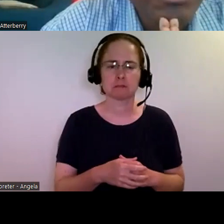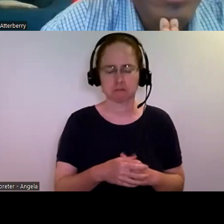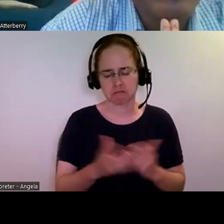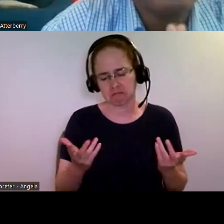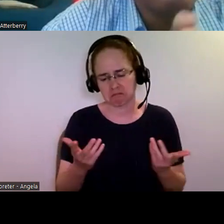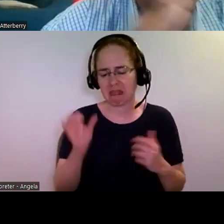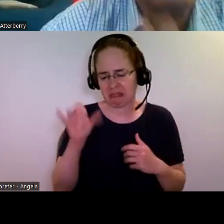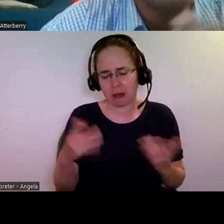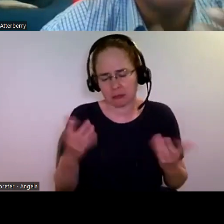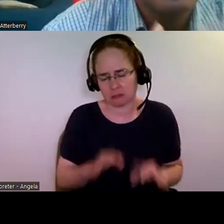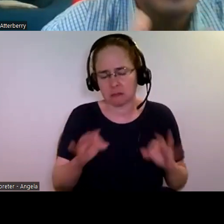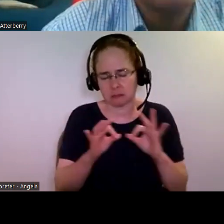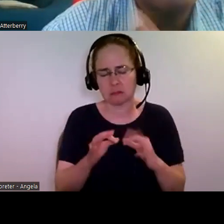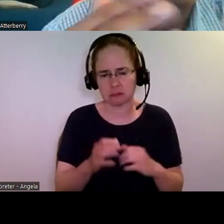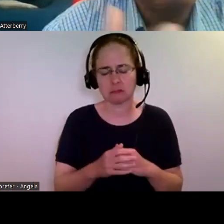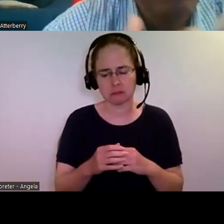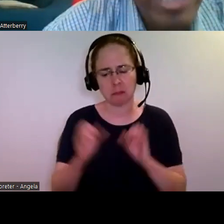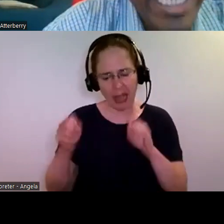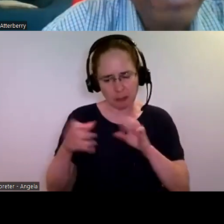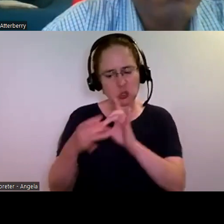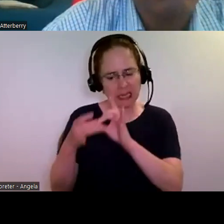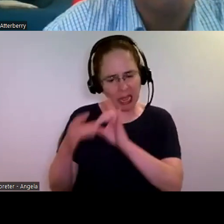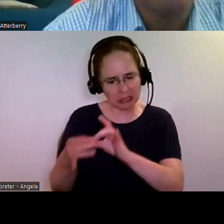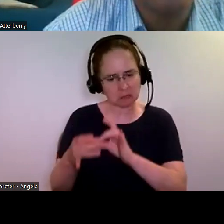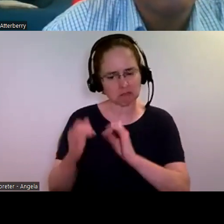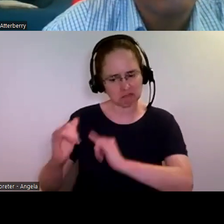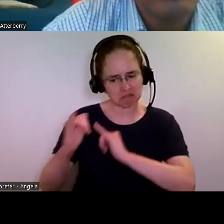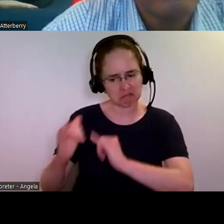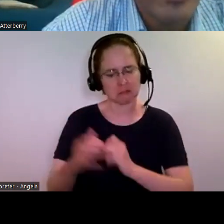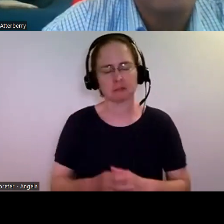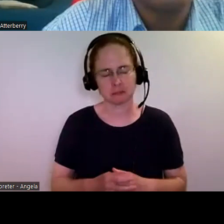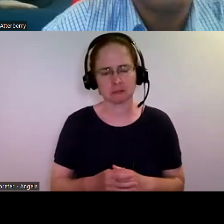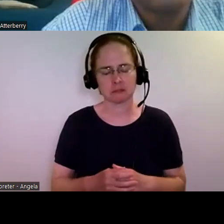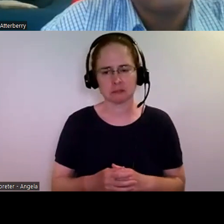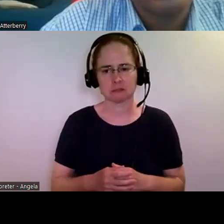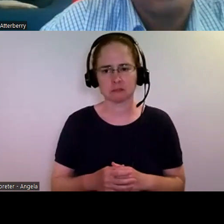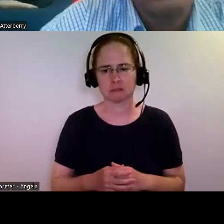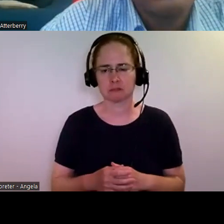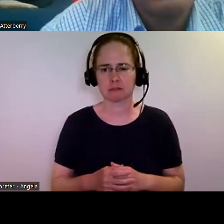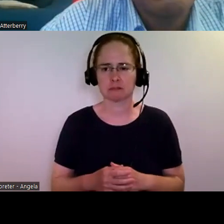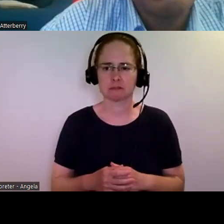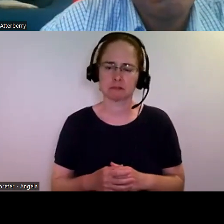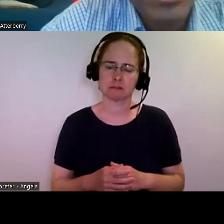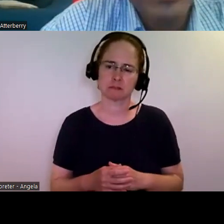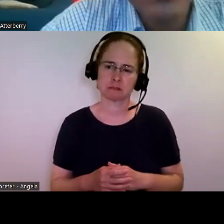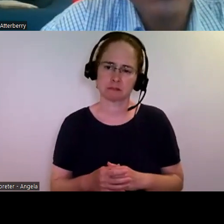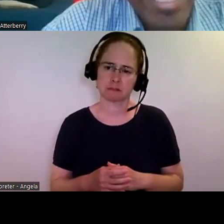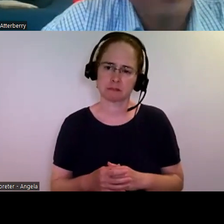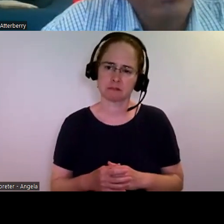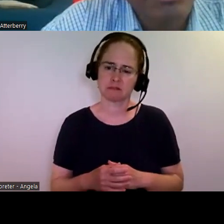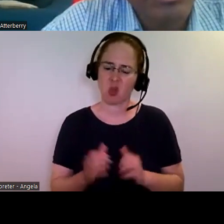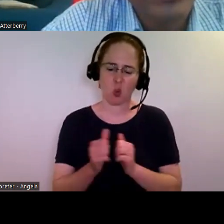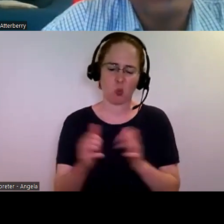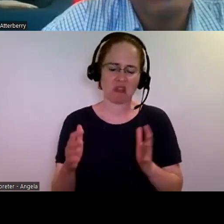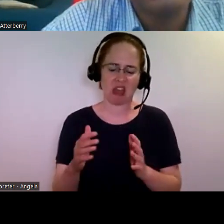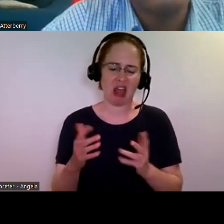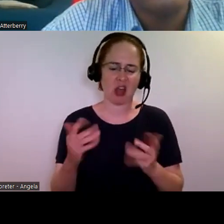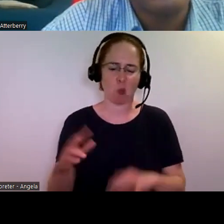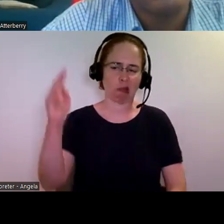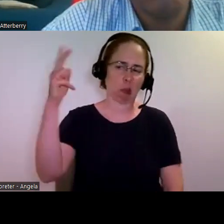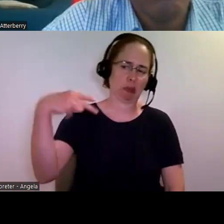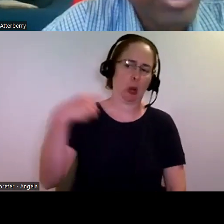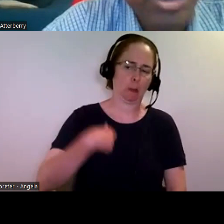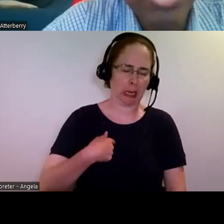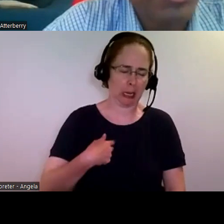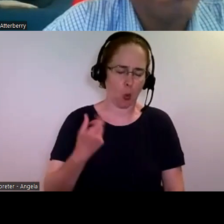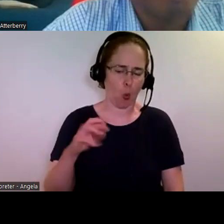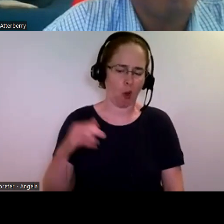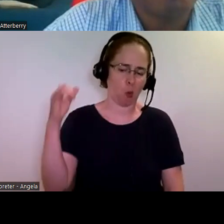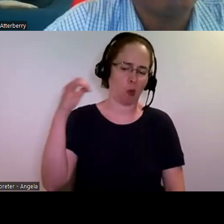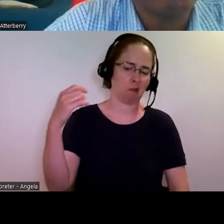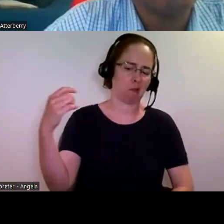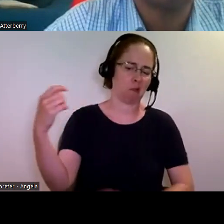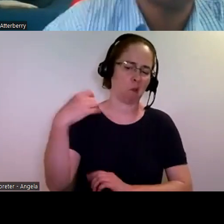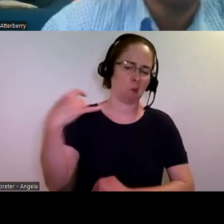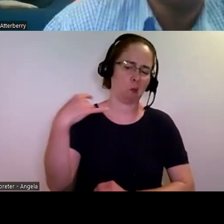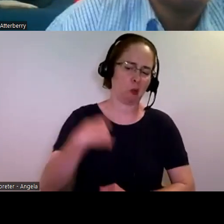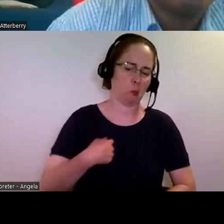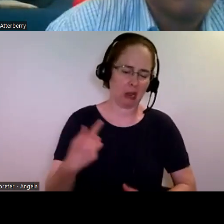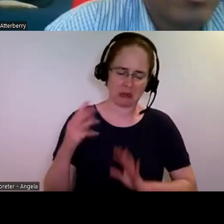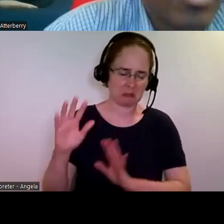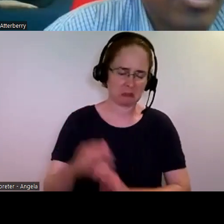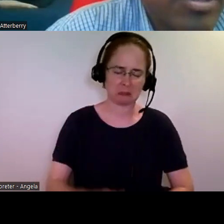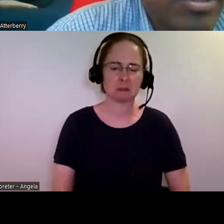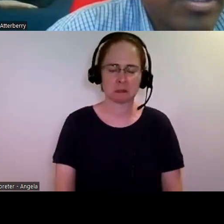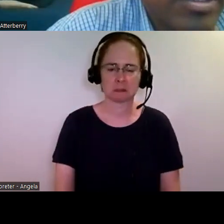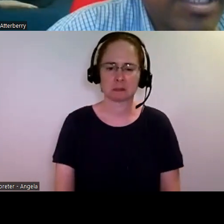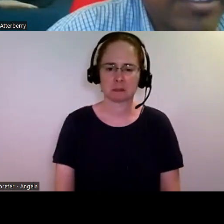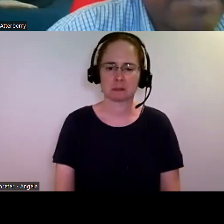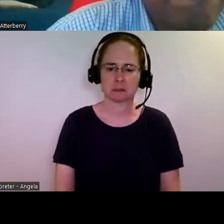Be able to connect and be able to relate without being looked down upon or ridiculed. That's it.